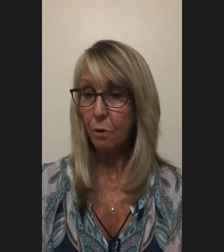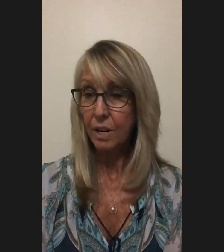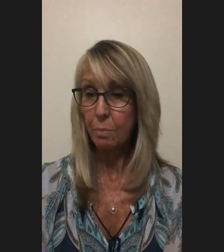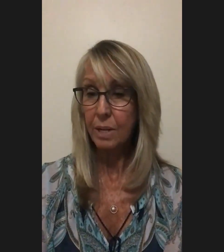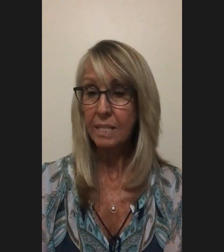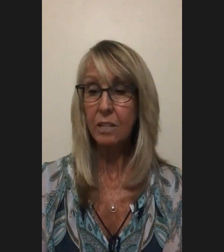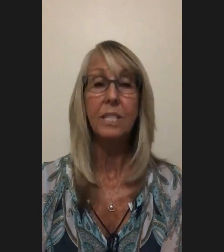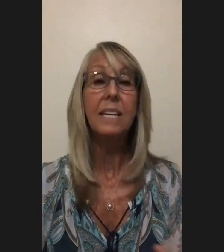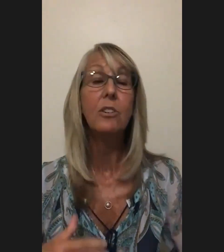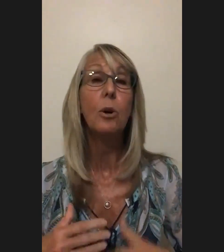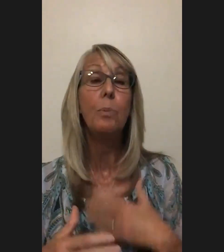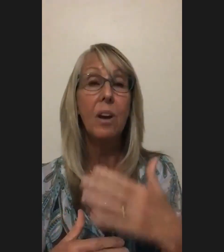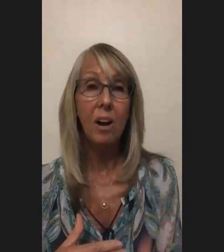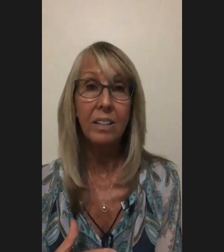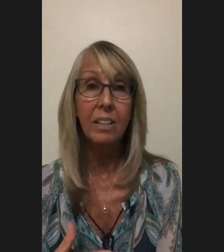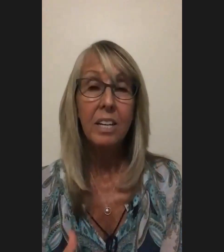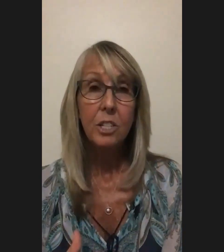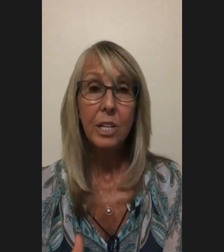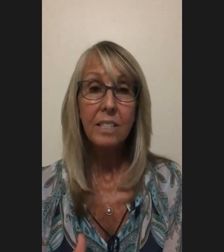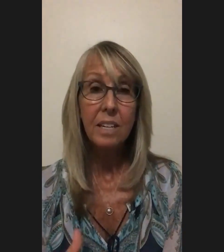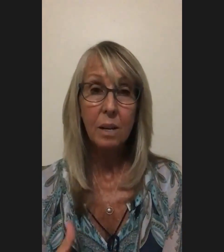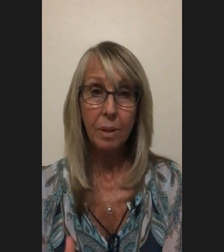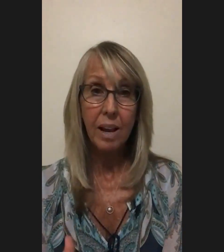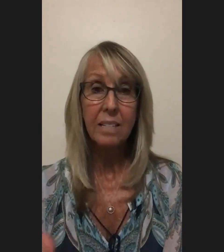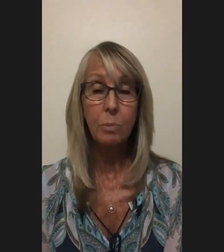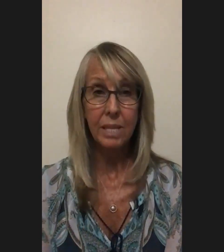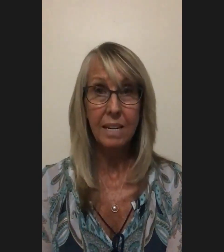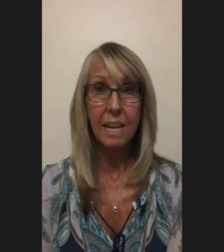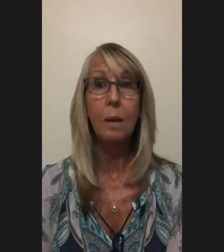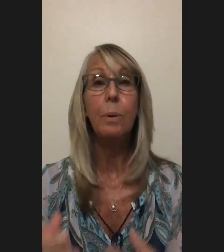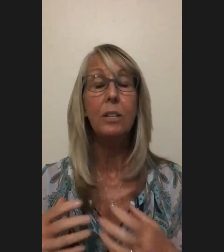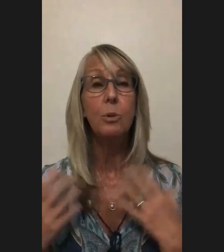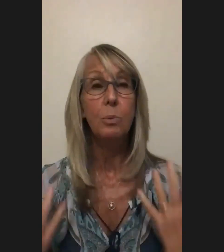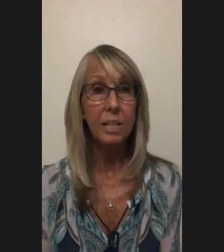employees that are seeking to go beyond just the compliance with ADA but to